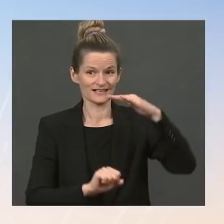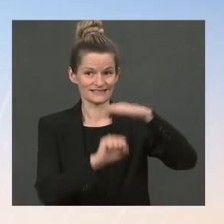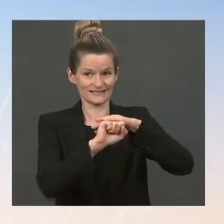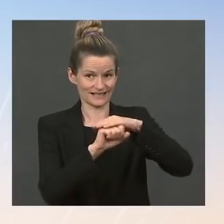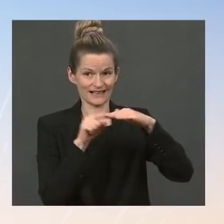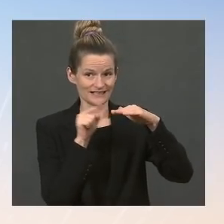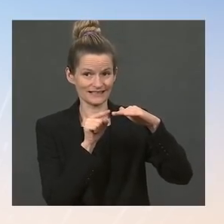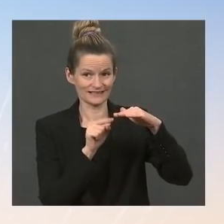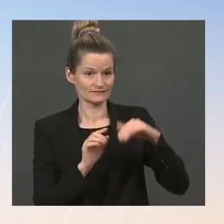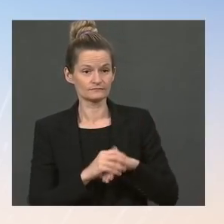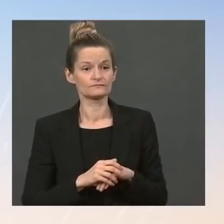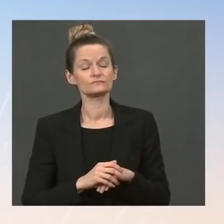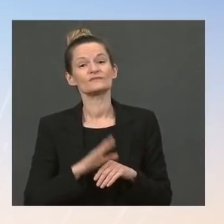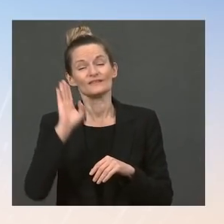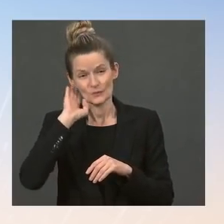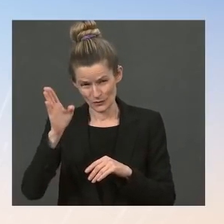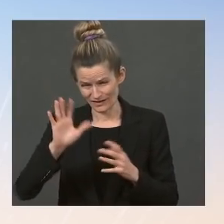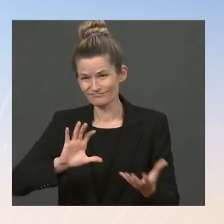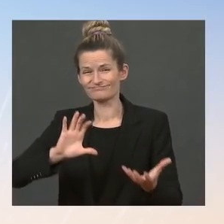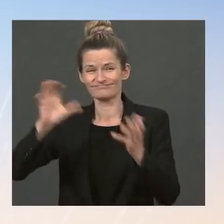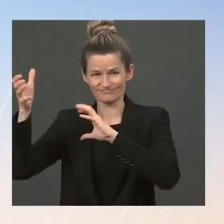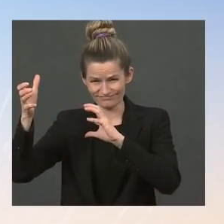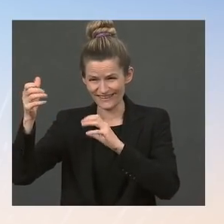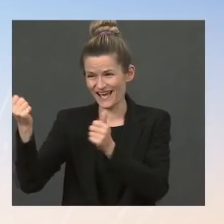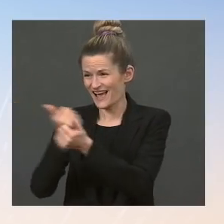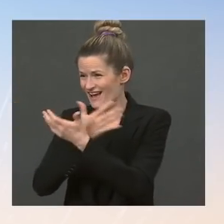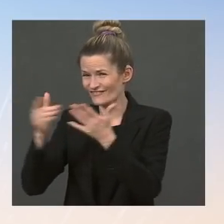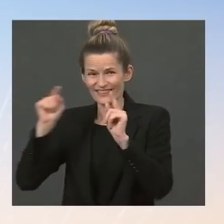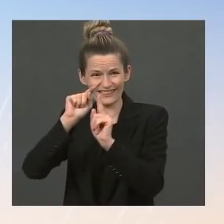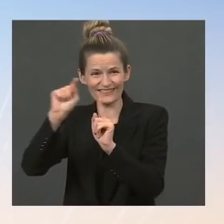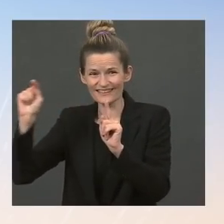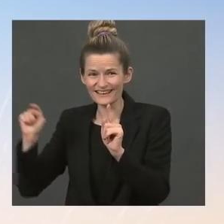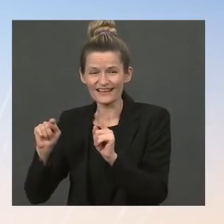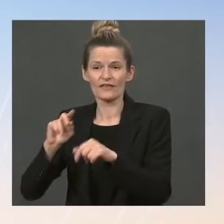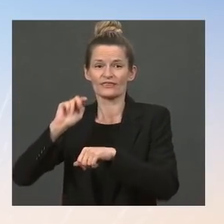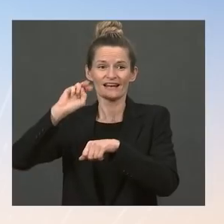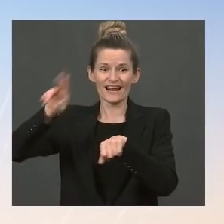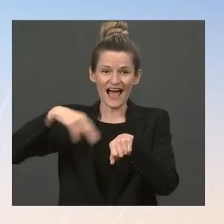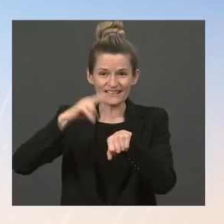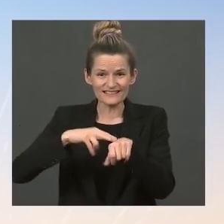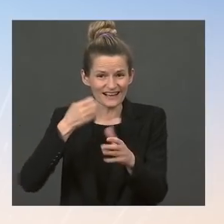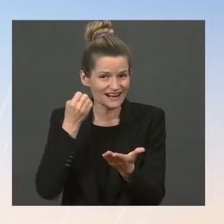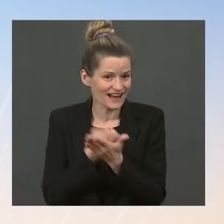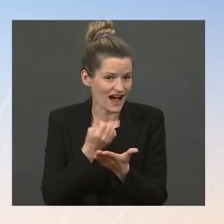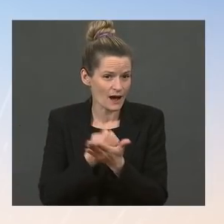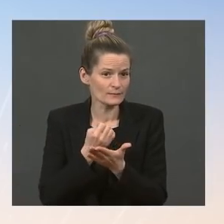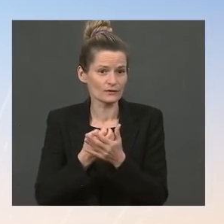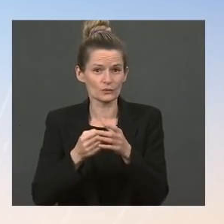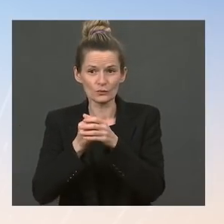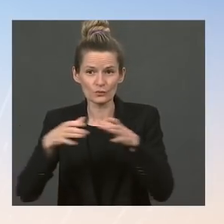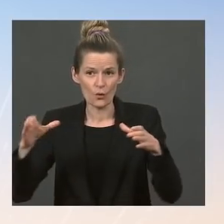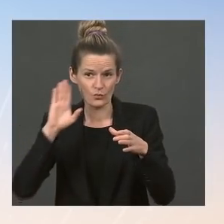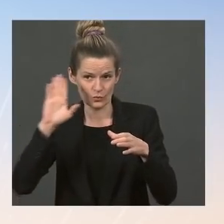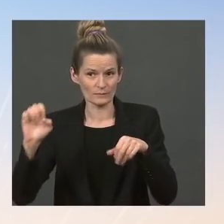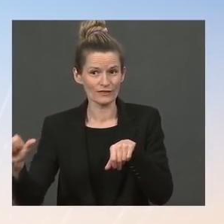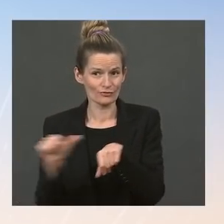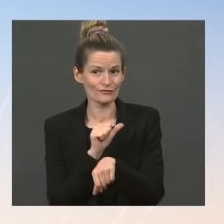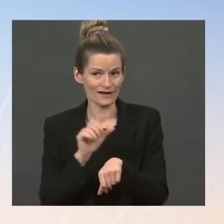"and pose unacceptable risk to the nation's economic growth, job creation and financial markets." Of course, we agree.